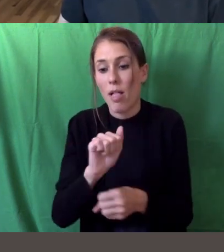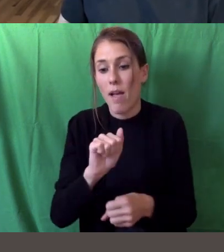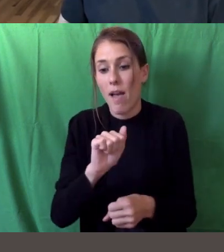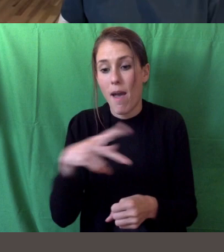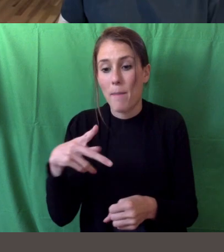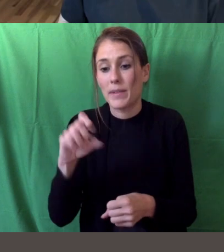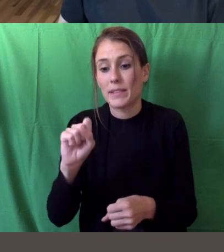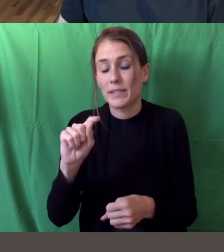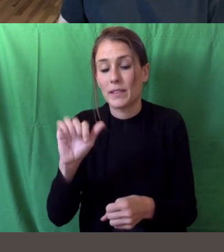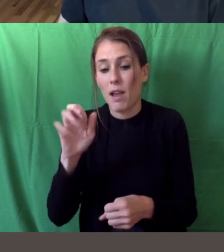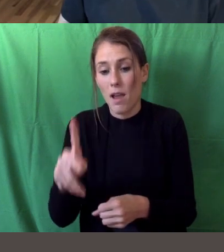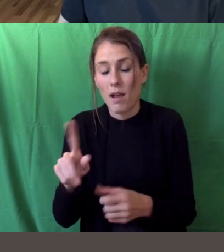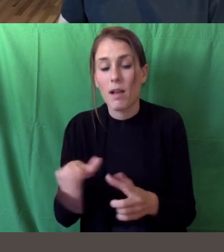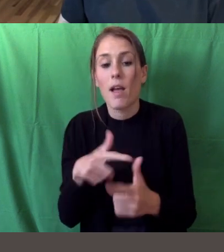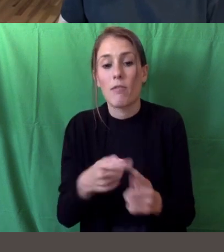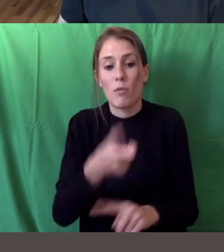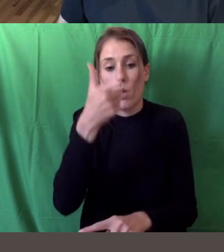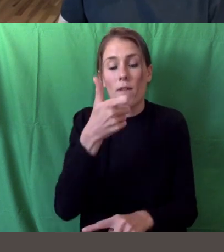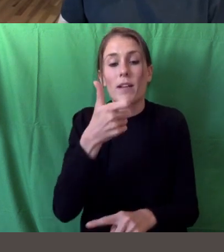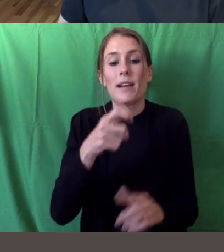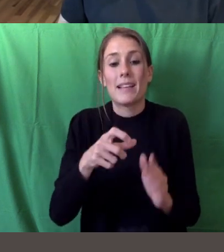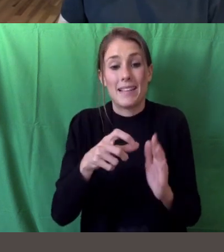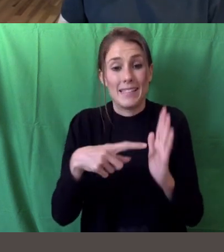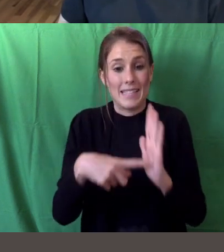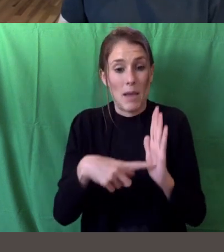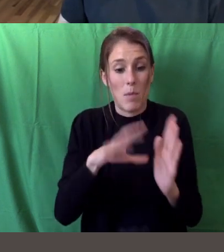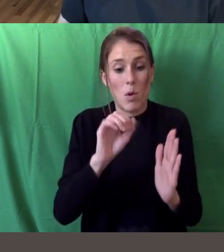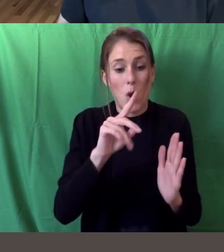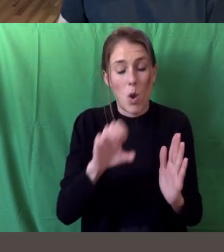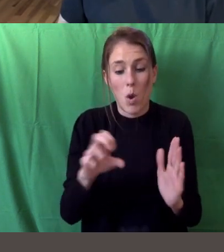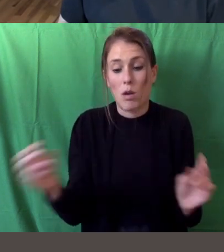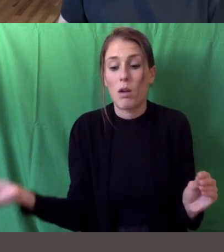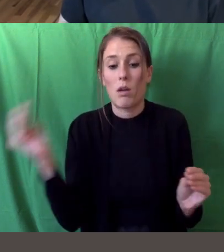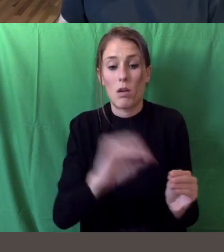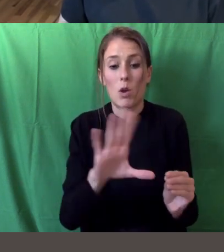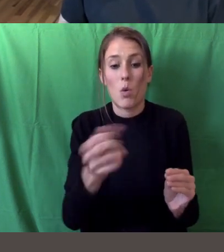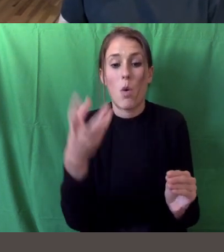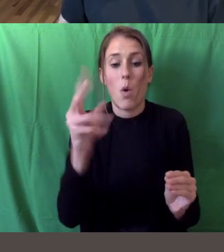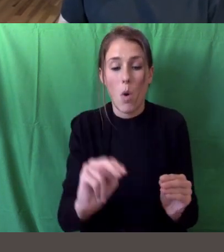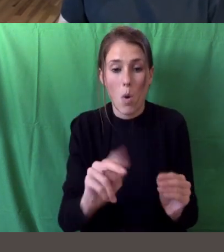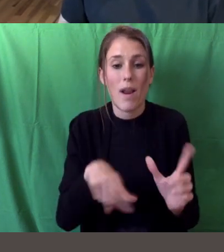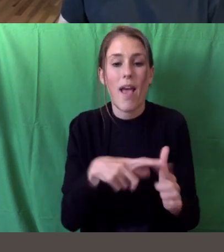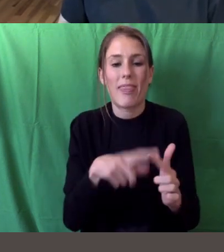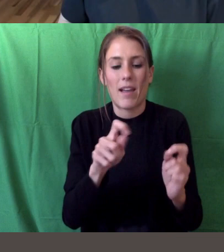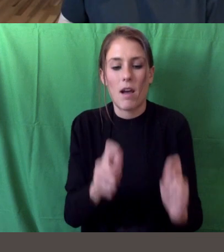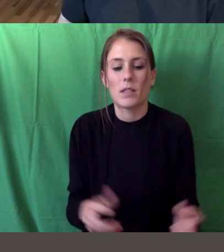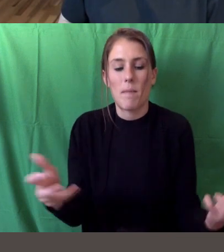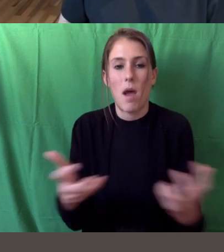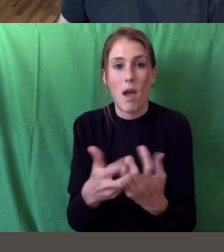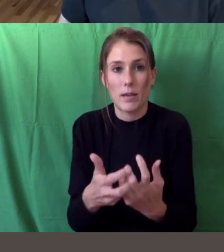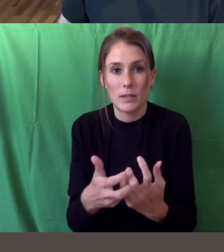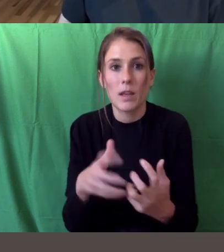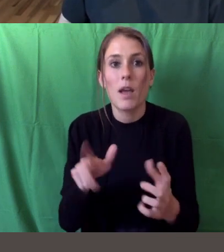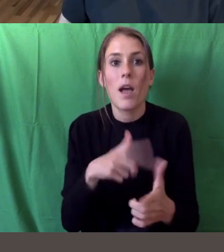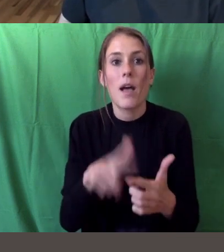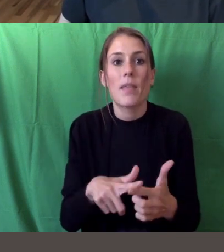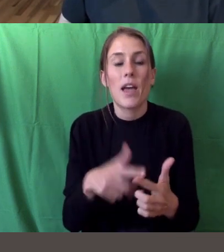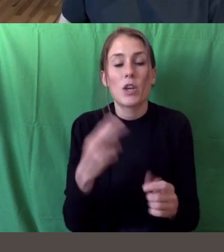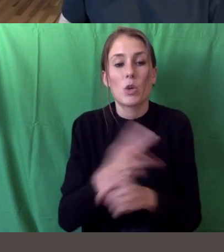remove the sample application code, swap in your own code, customize a CI-CD pipeline definition, and leverage all of the infrastructure as code assets